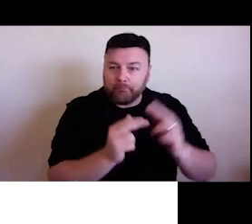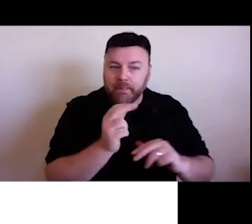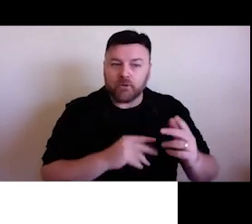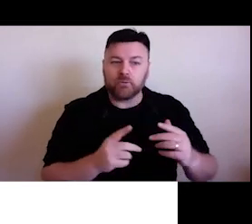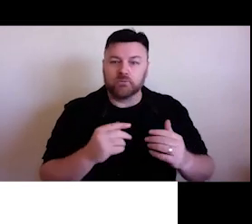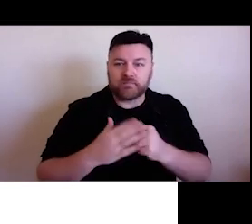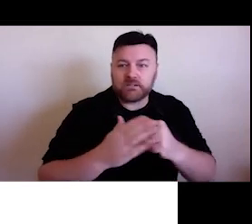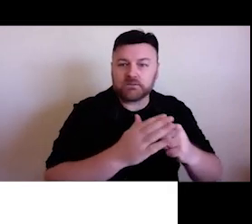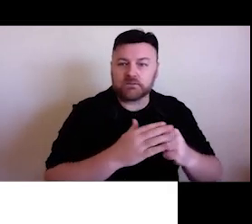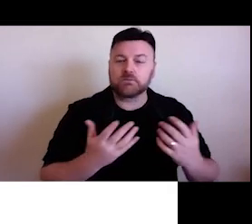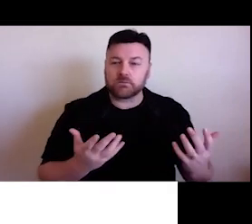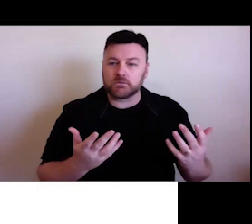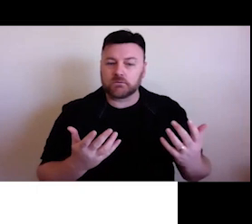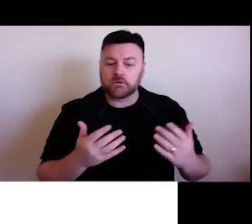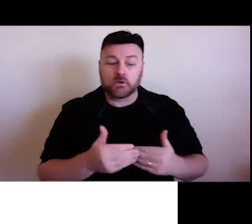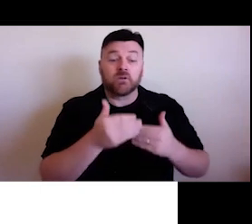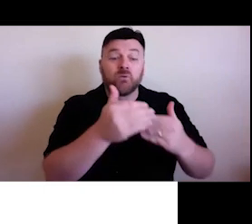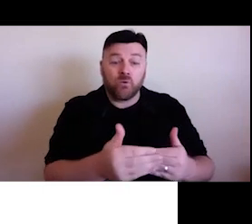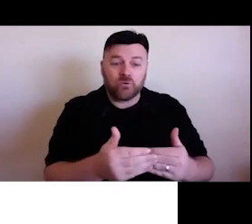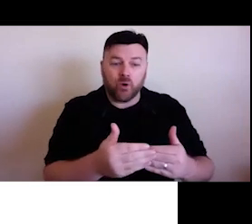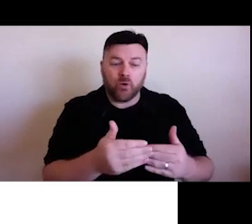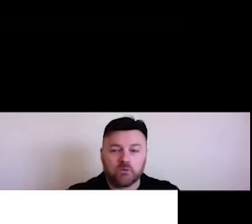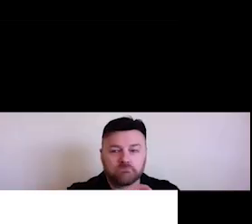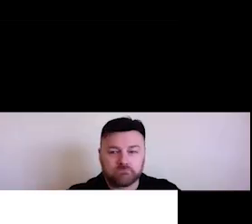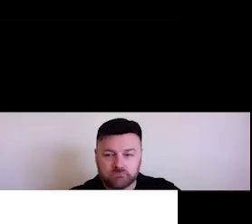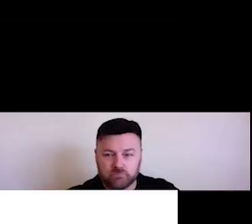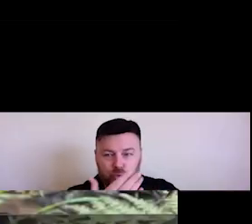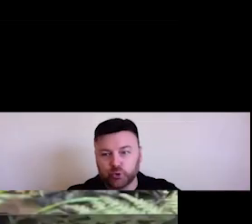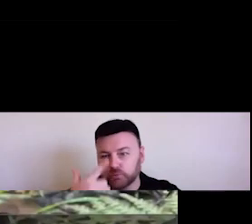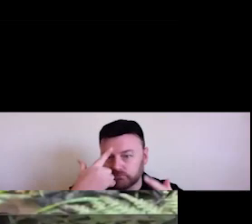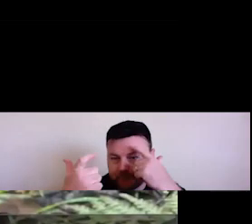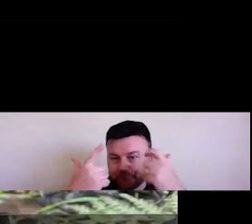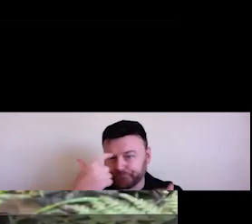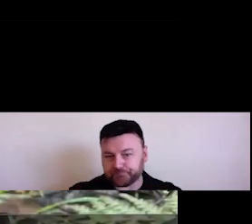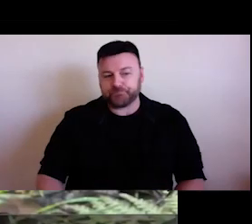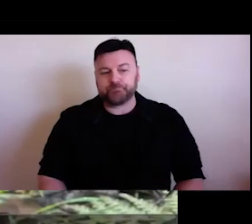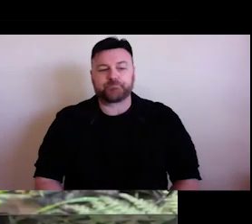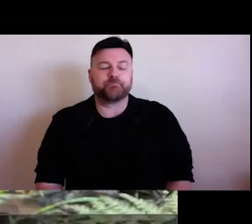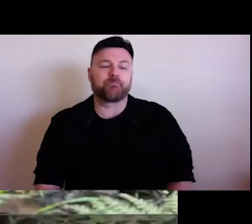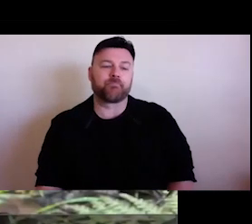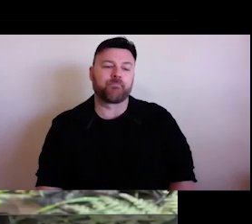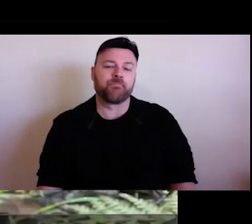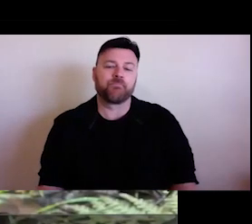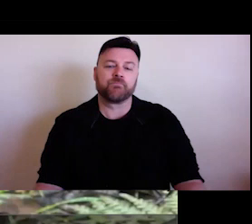almost certainly, re imagining. So I'm going to pass you to Tom